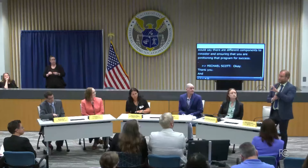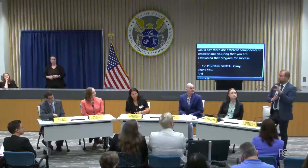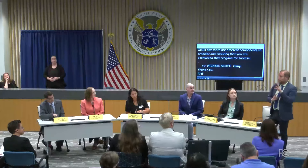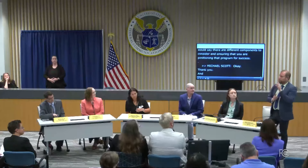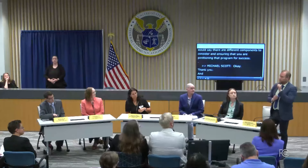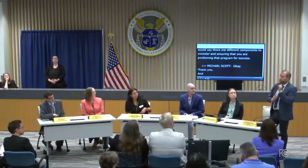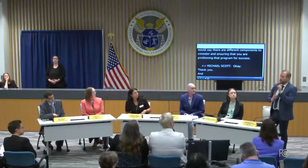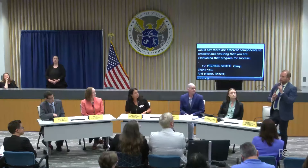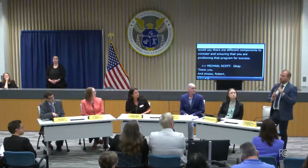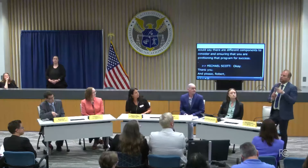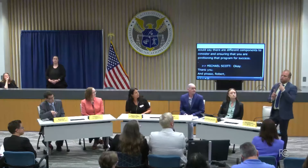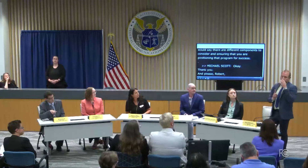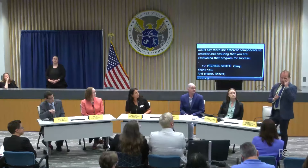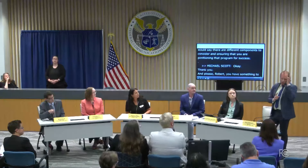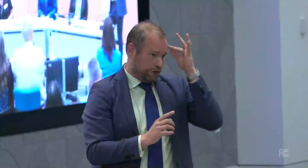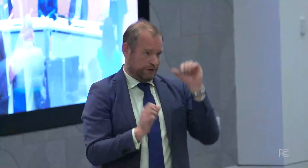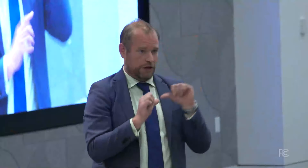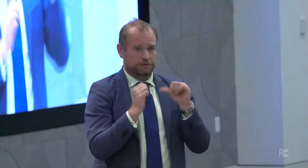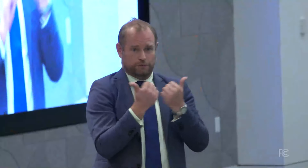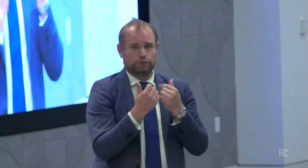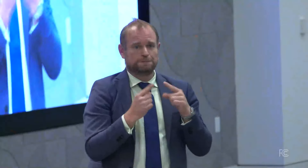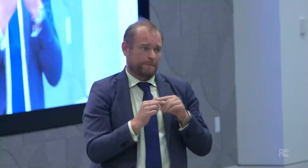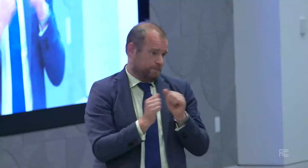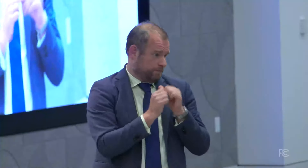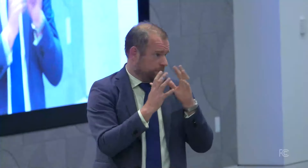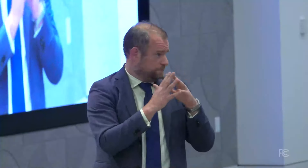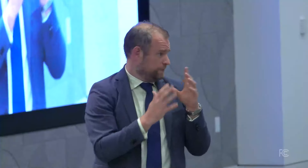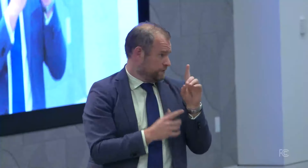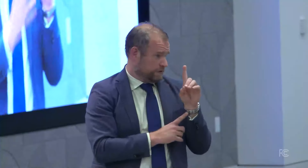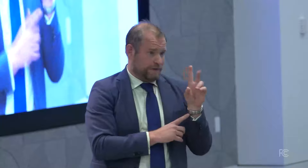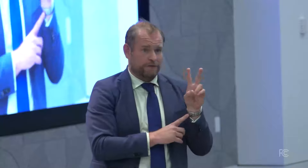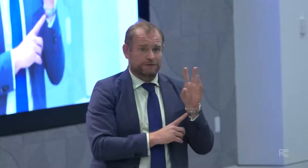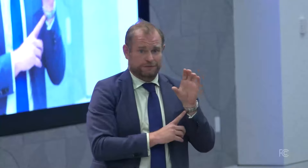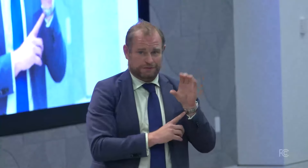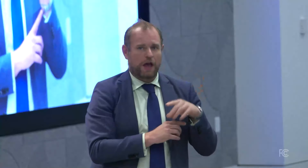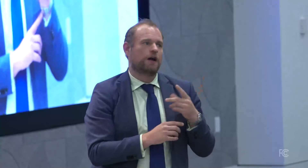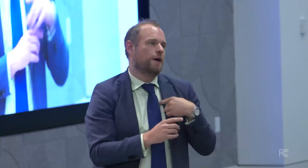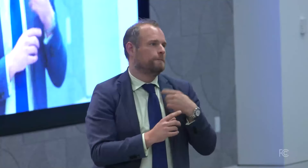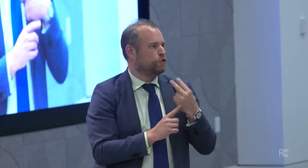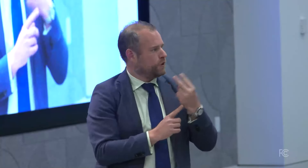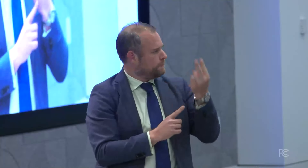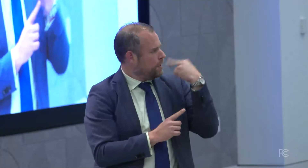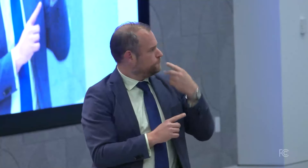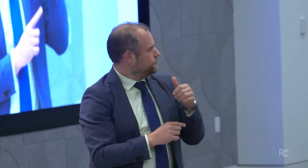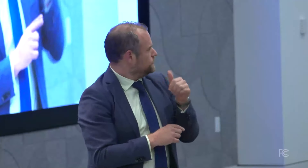OKAY. THANK YOU. AND PLEASE, ROBERT, YOU HAVE SOMETHING TO ADD?